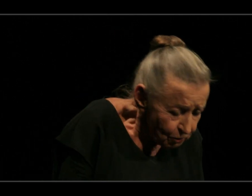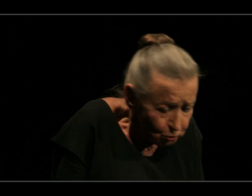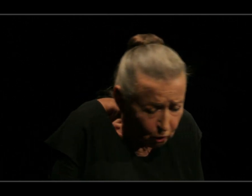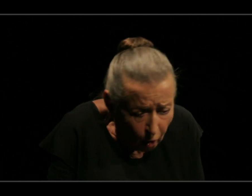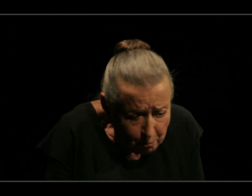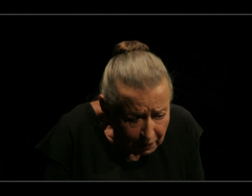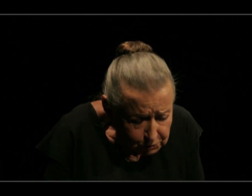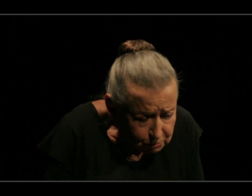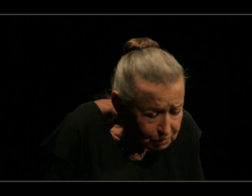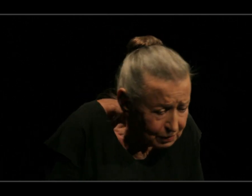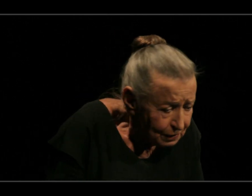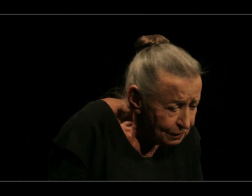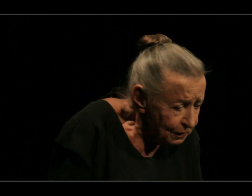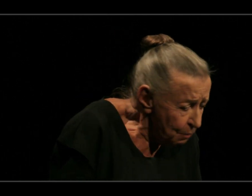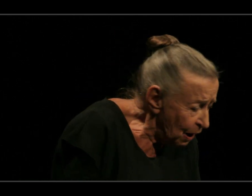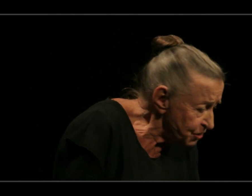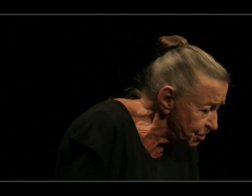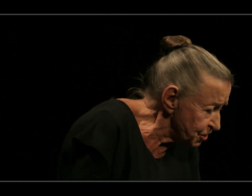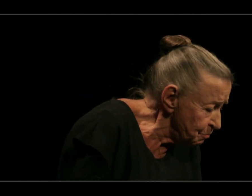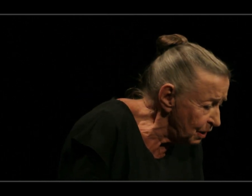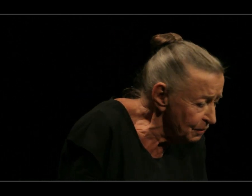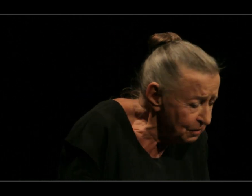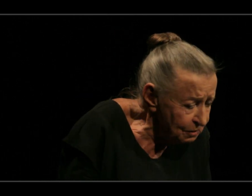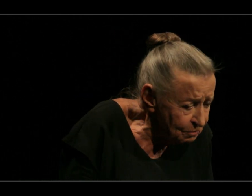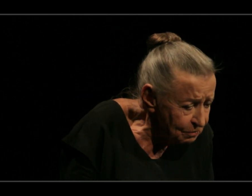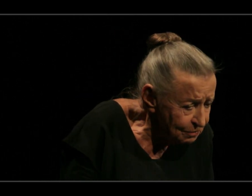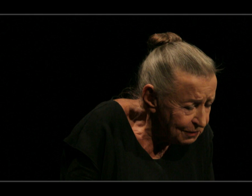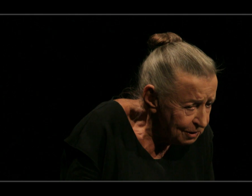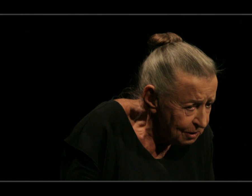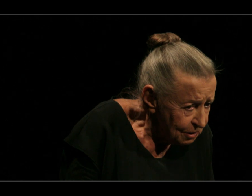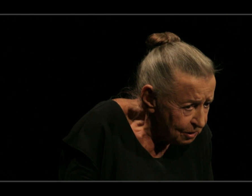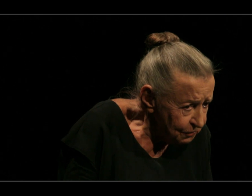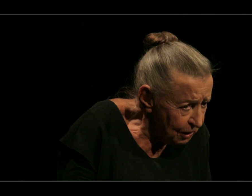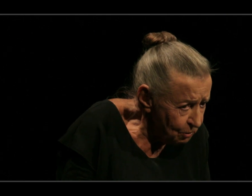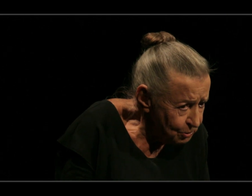letting the horn swing on its strap.